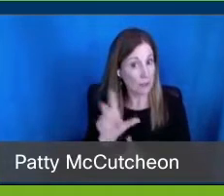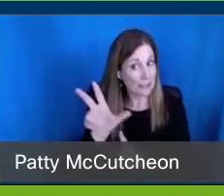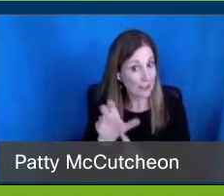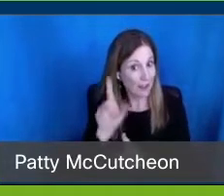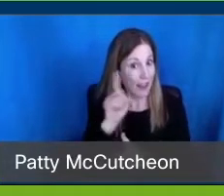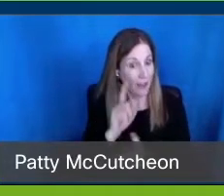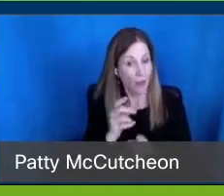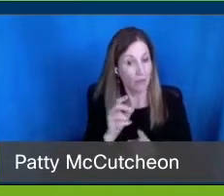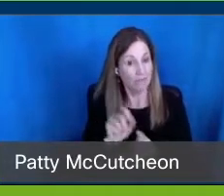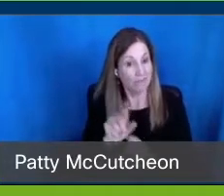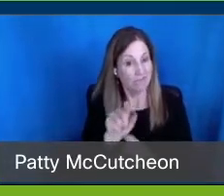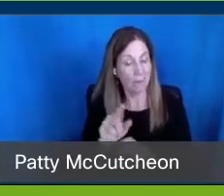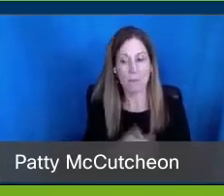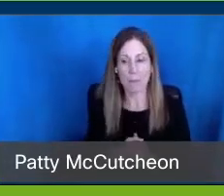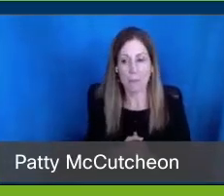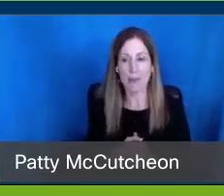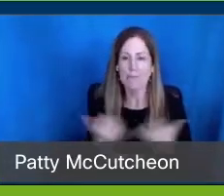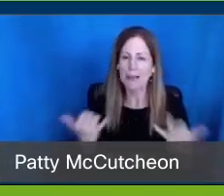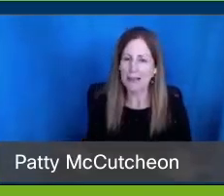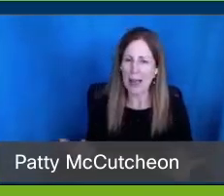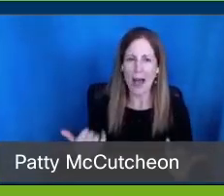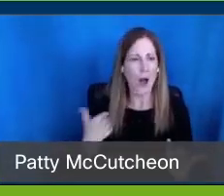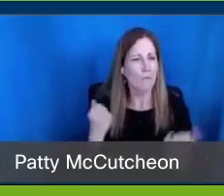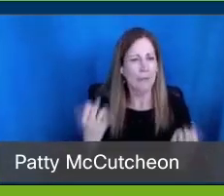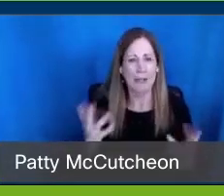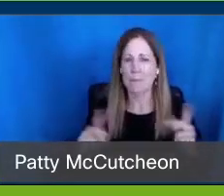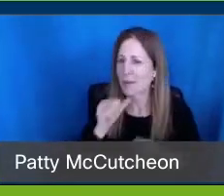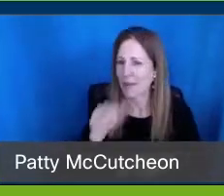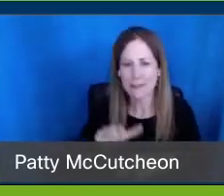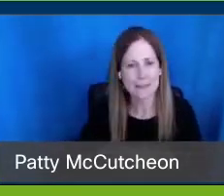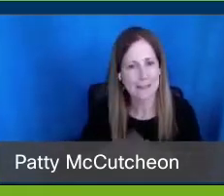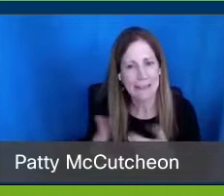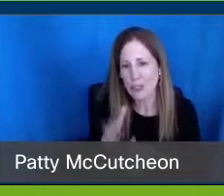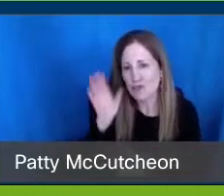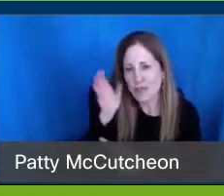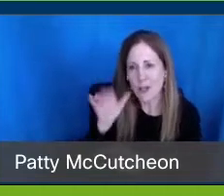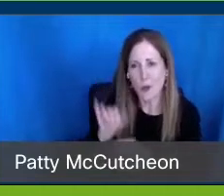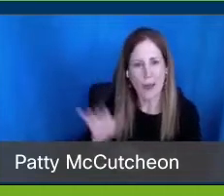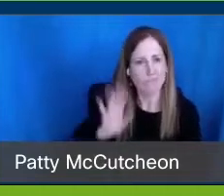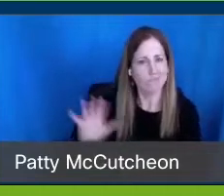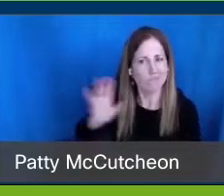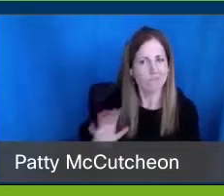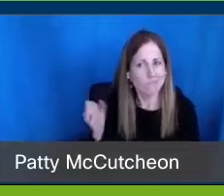and people aren't sitting at home by a radio like they used to. They want to be able to take their information on the go.